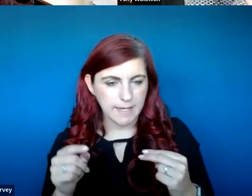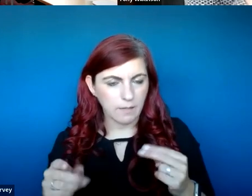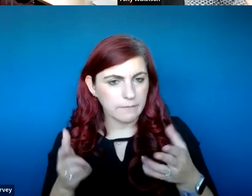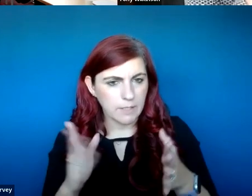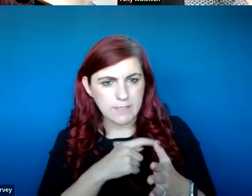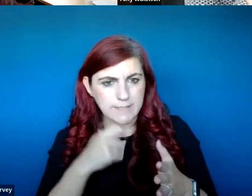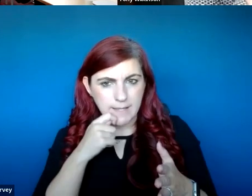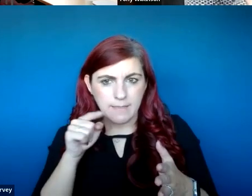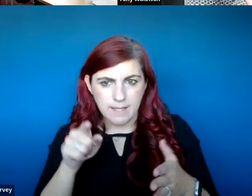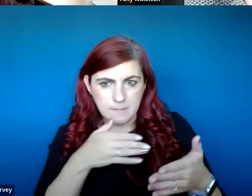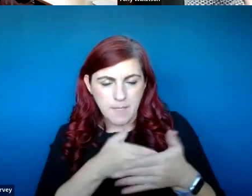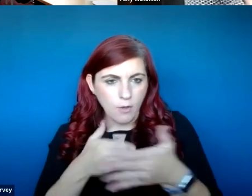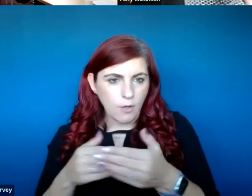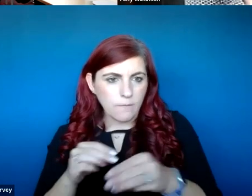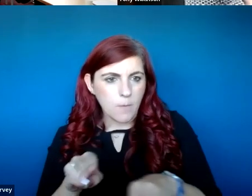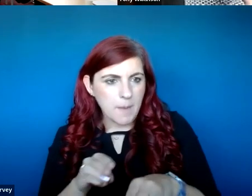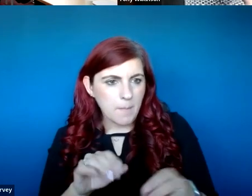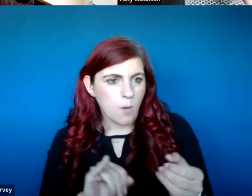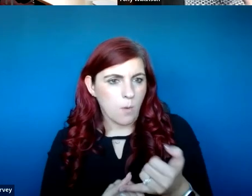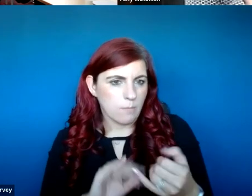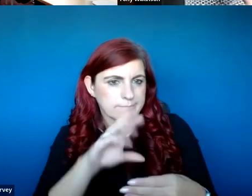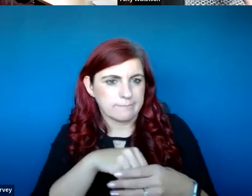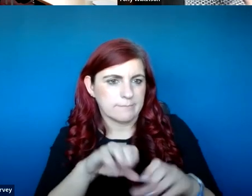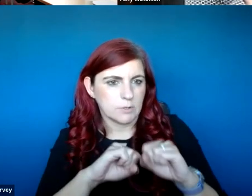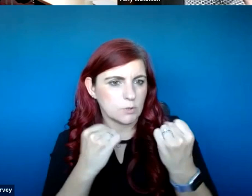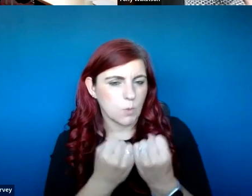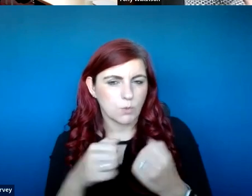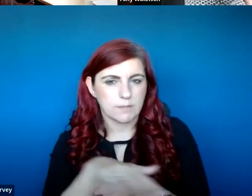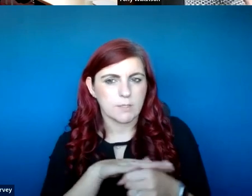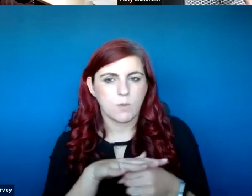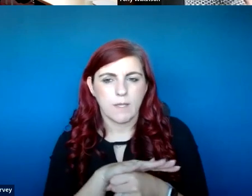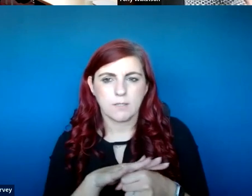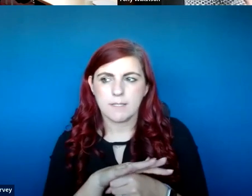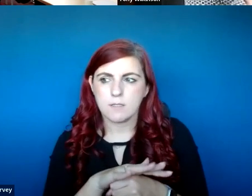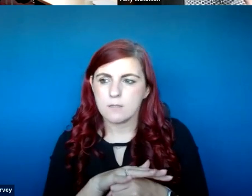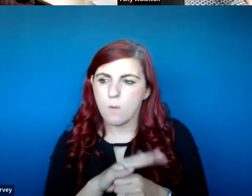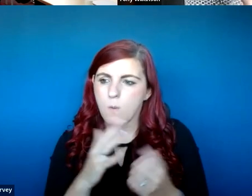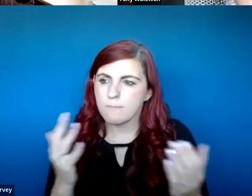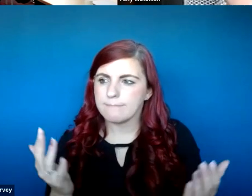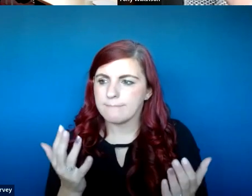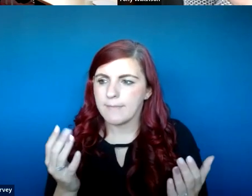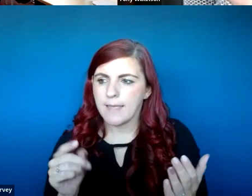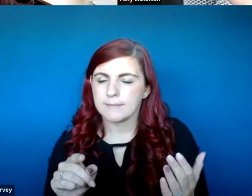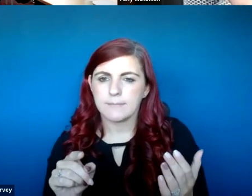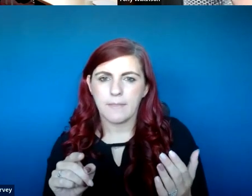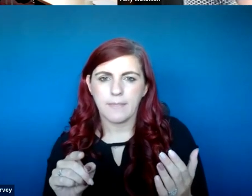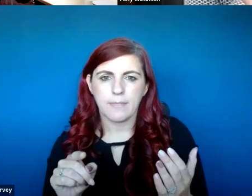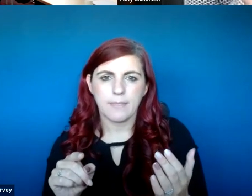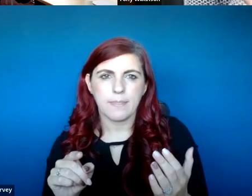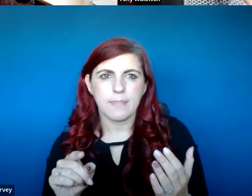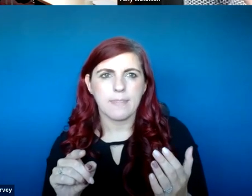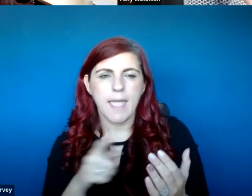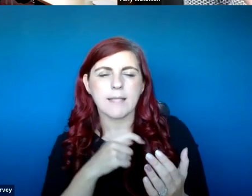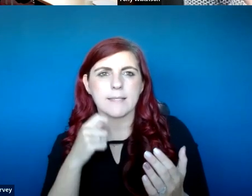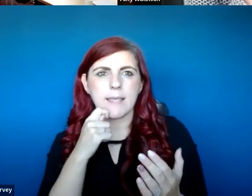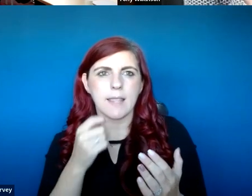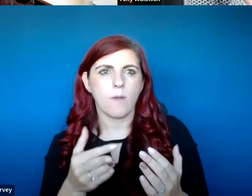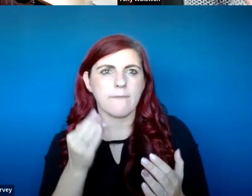difficulty for people in social situations, that they were finding it causing them a